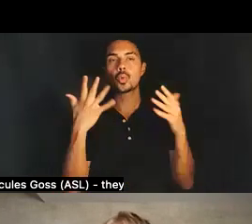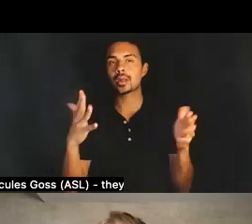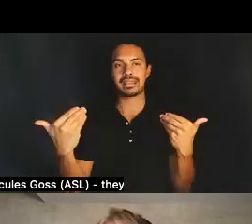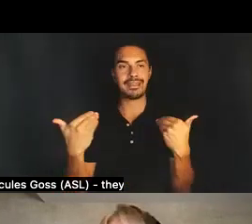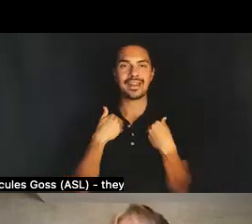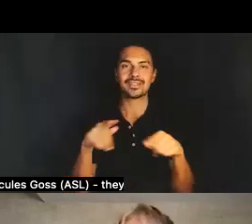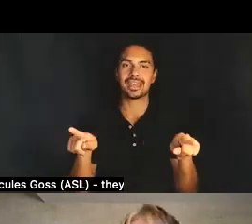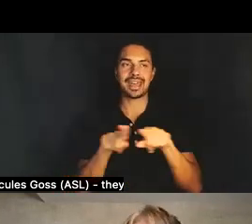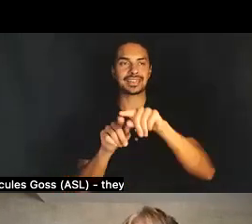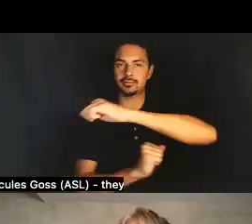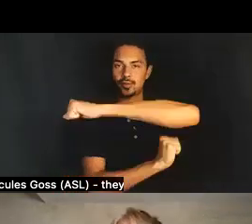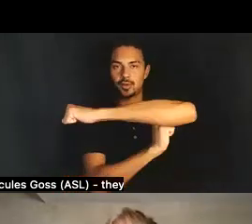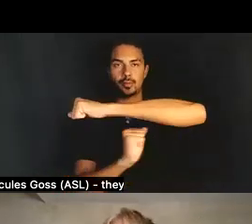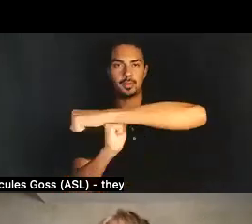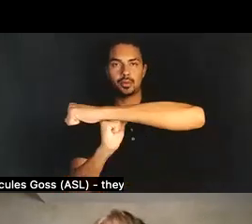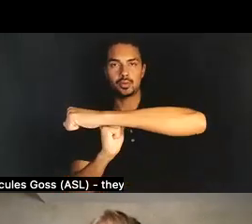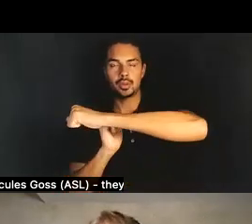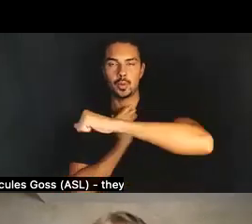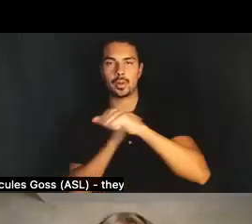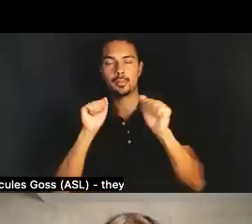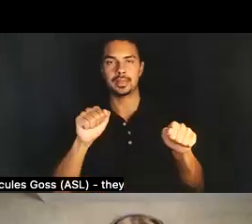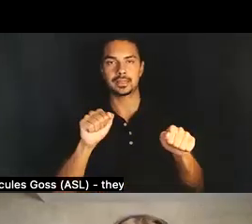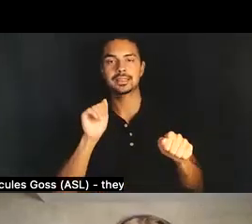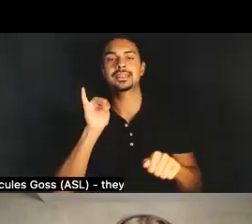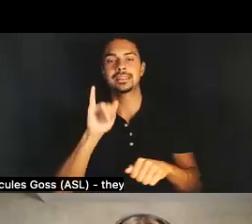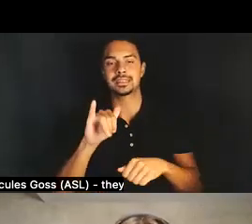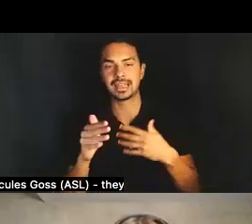apart from what we already have the fundamental capacity to do,